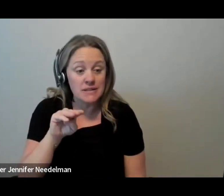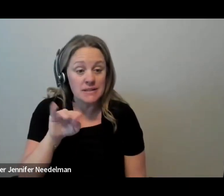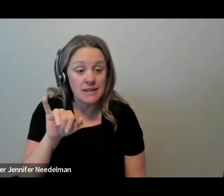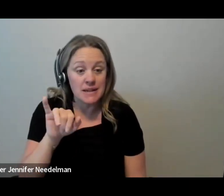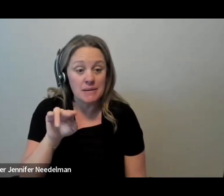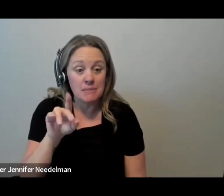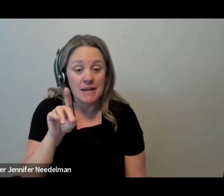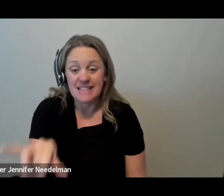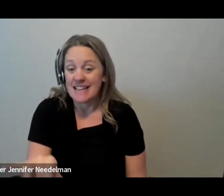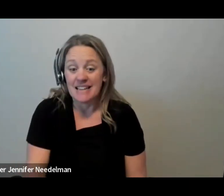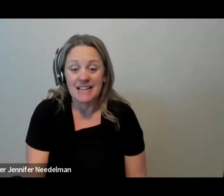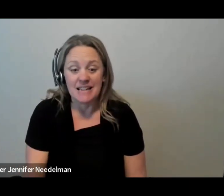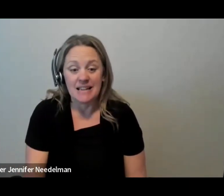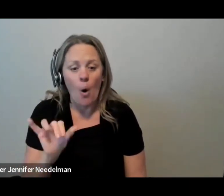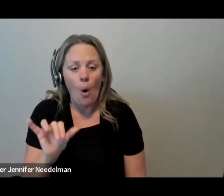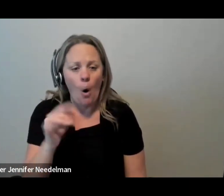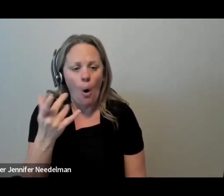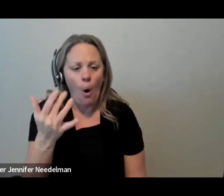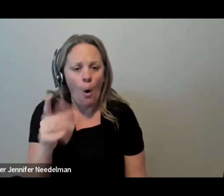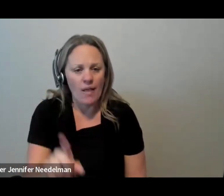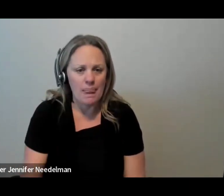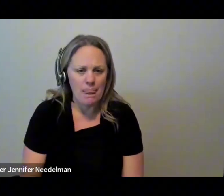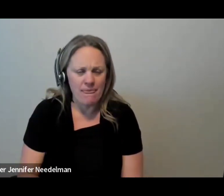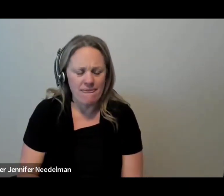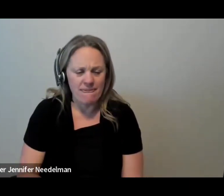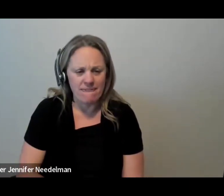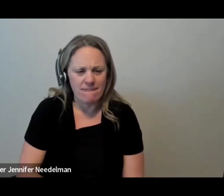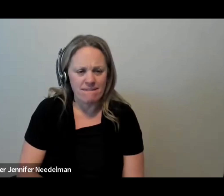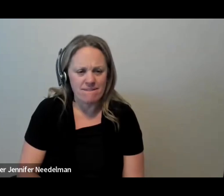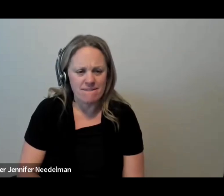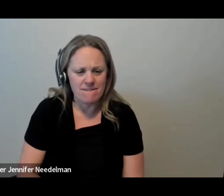Not in the, oh wait, sorry. Yes. Something just came into the Q&A.